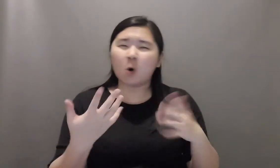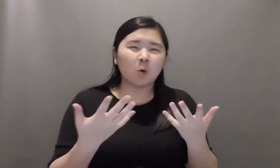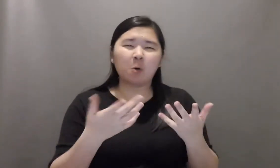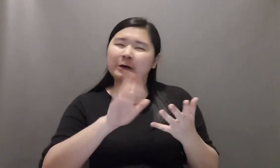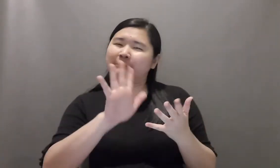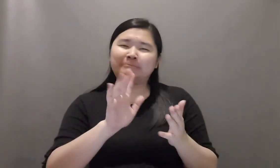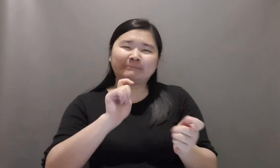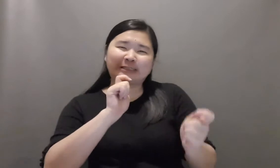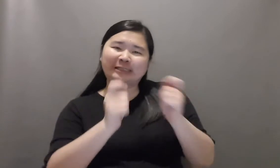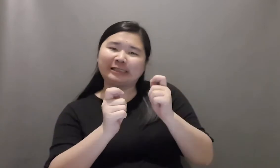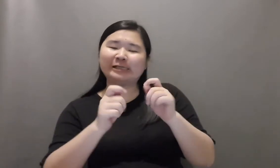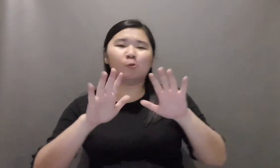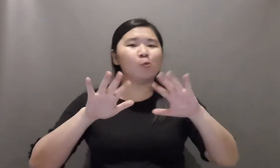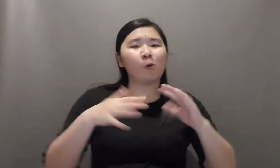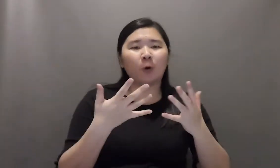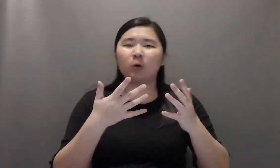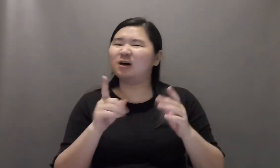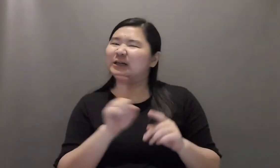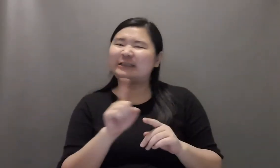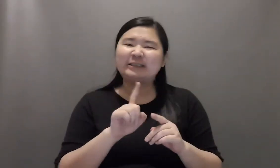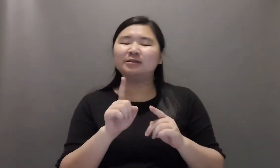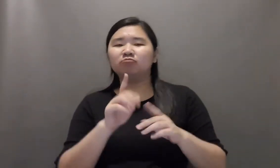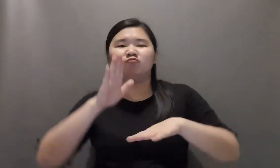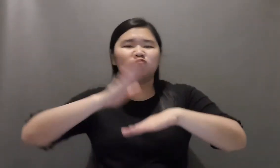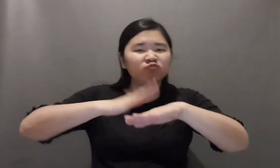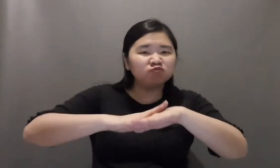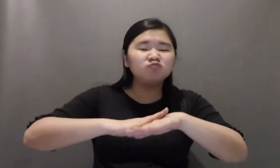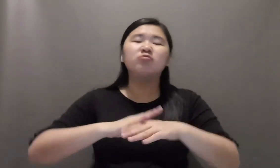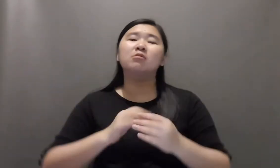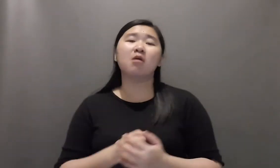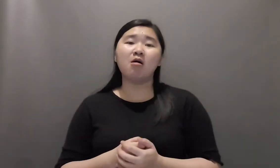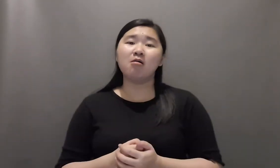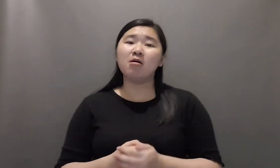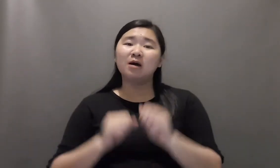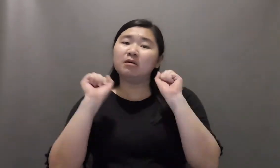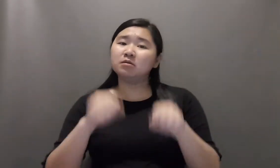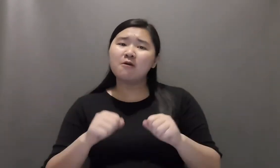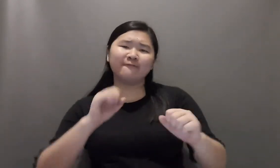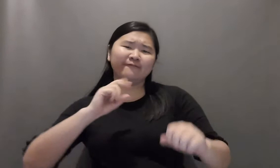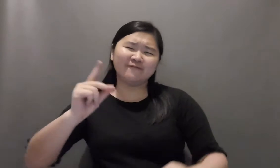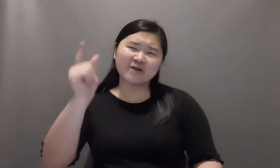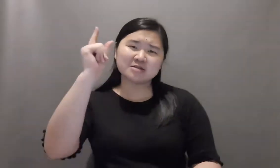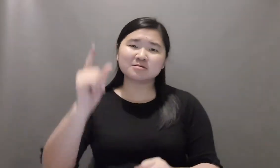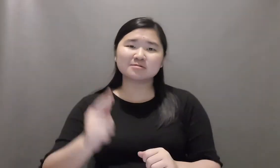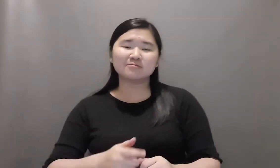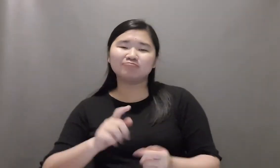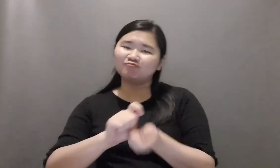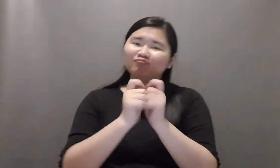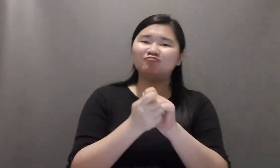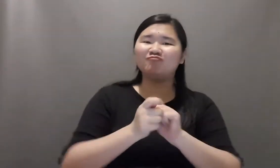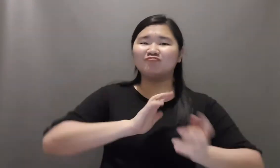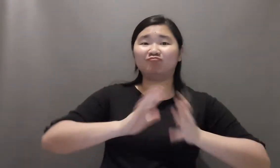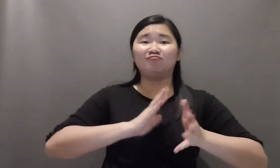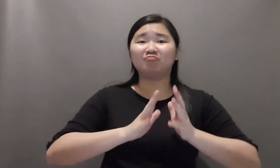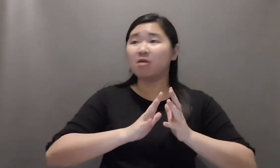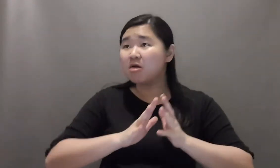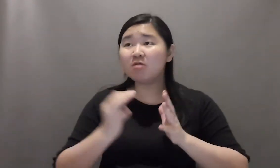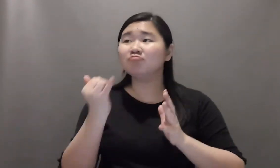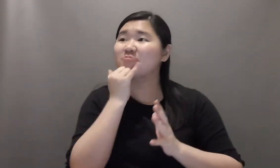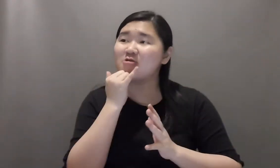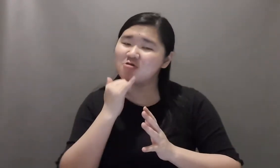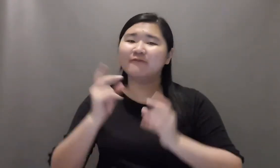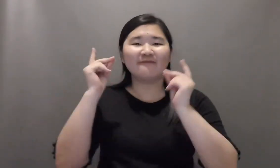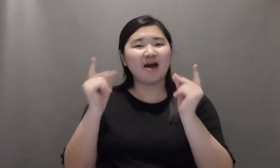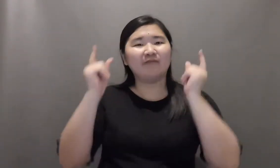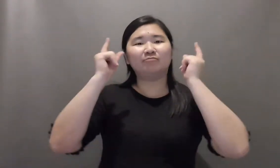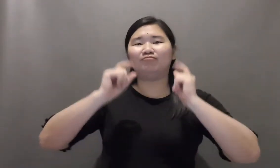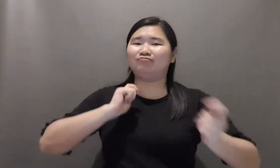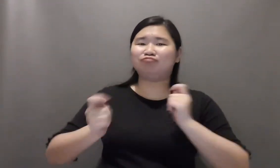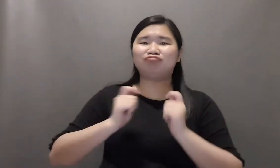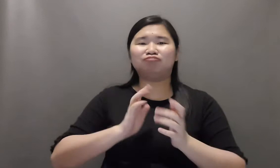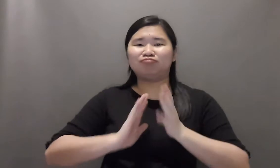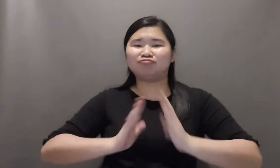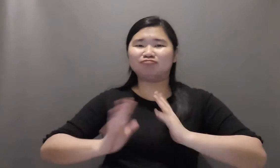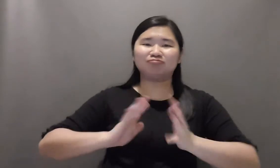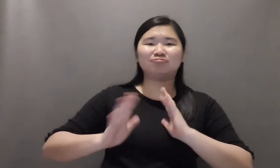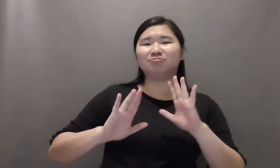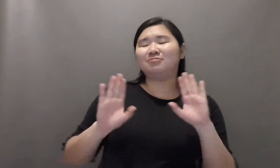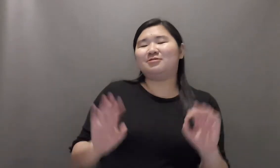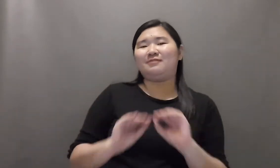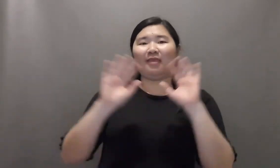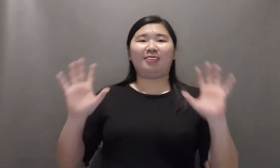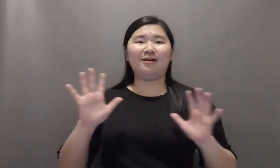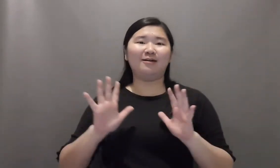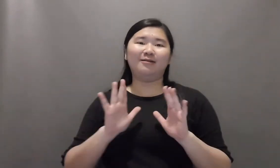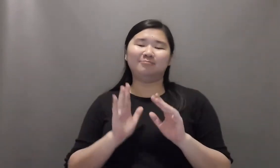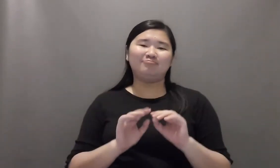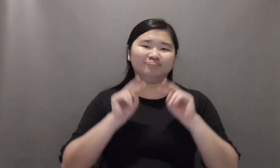The spotter will observe and provide immediate feedback to the signer for clarity or re-do,